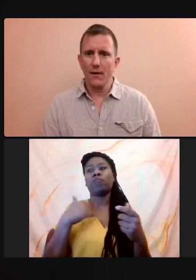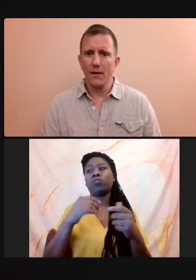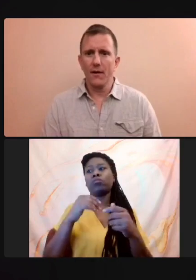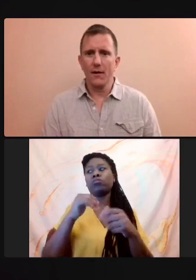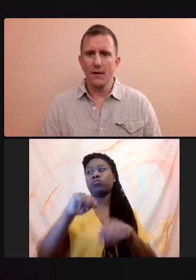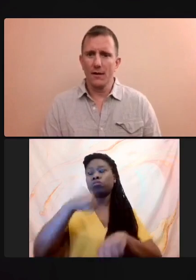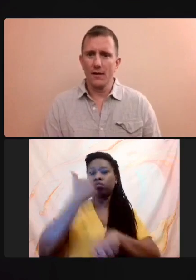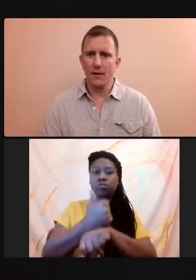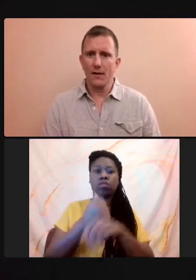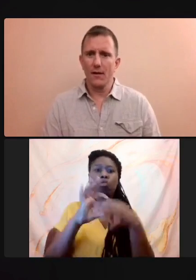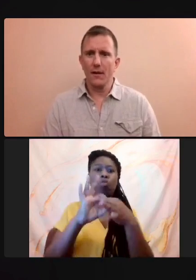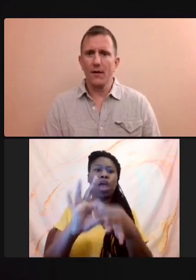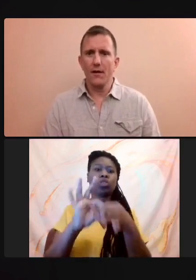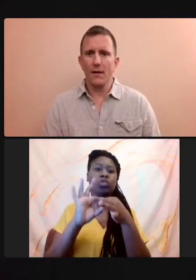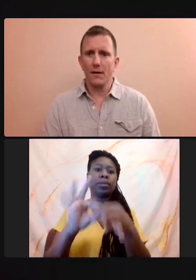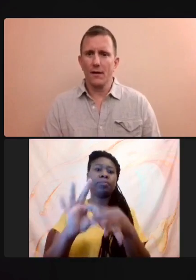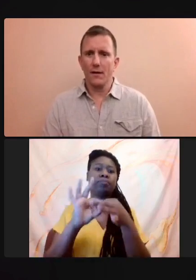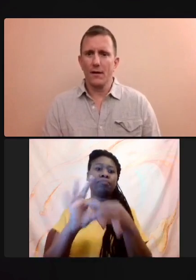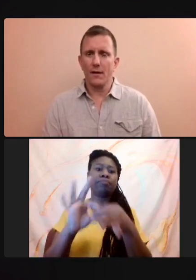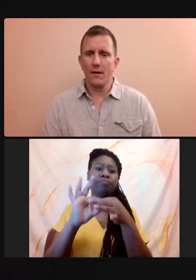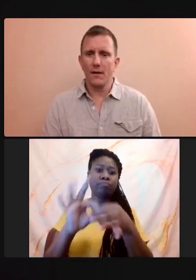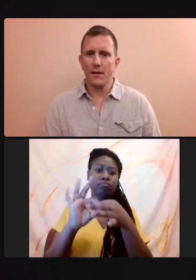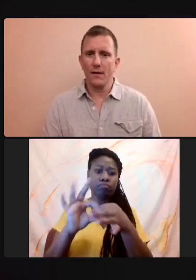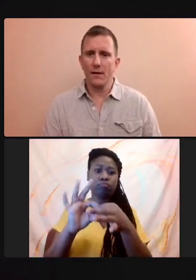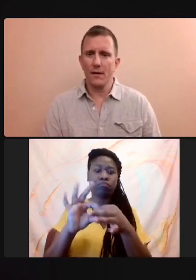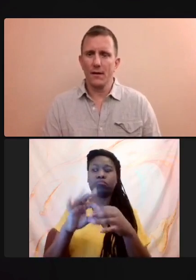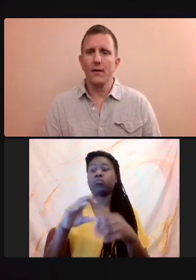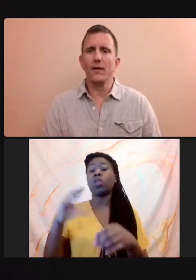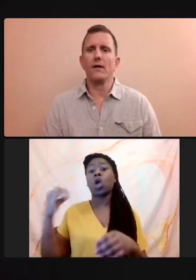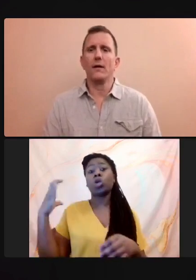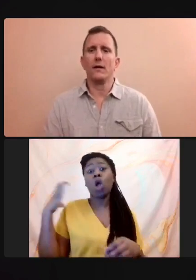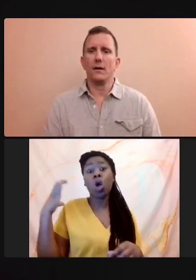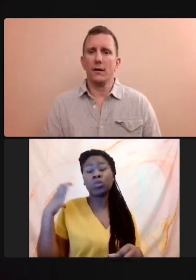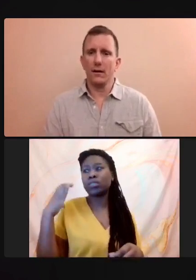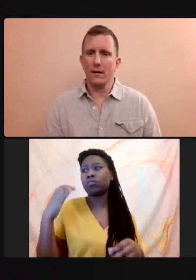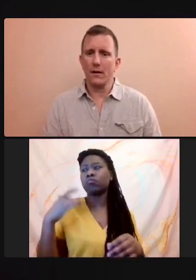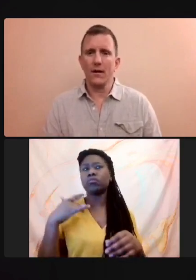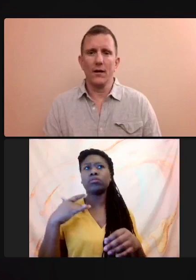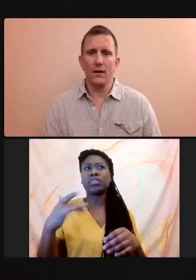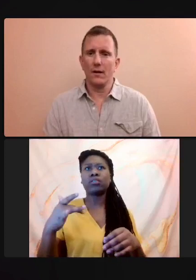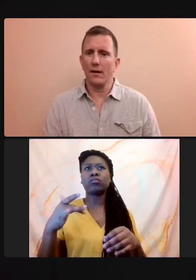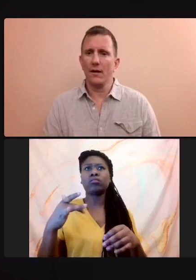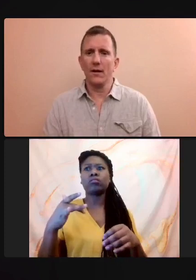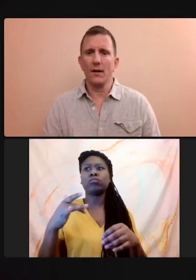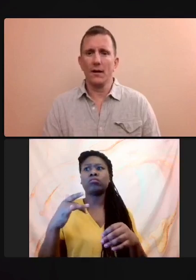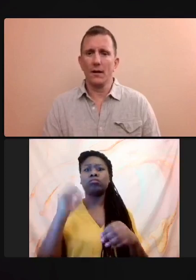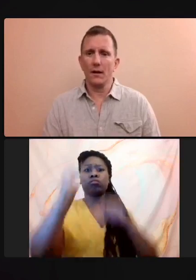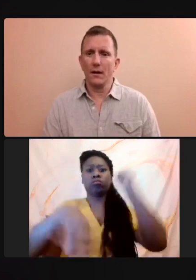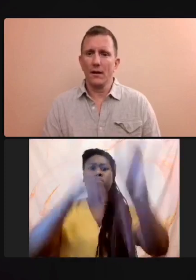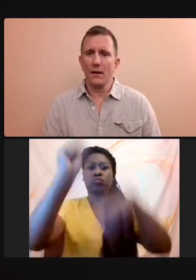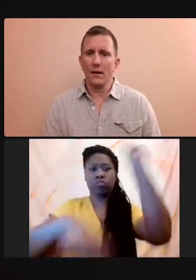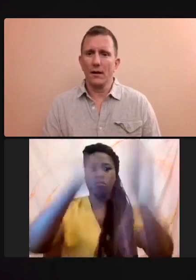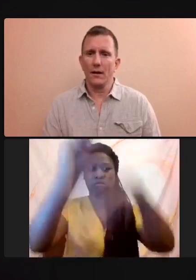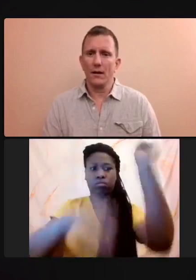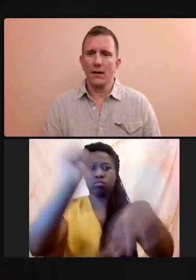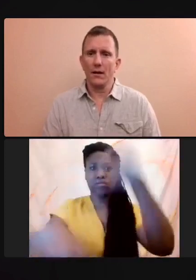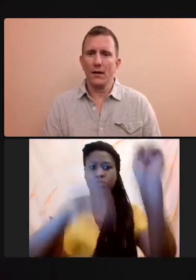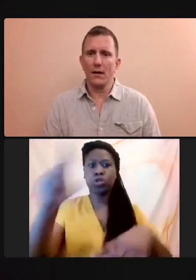and when is the right time for a hearing interpreter as a mentor or a coach to step in?